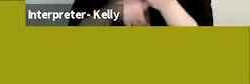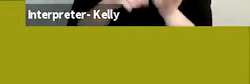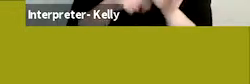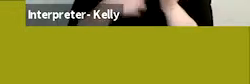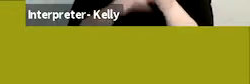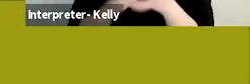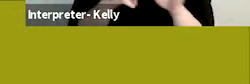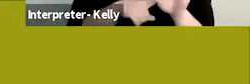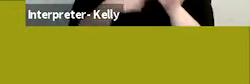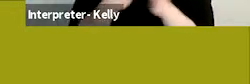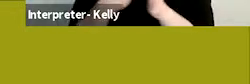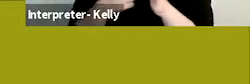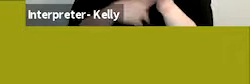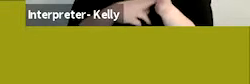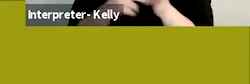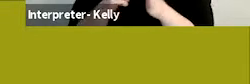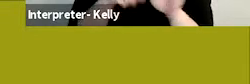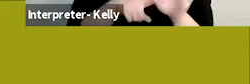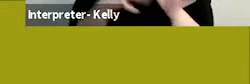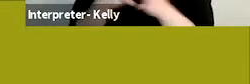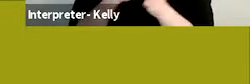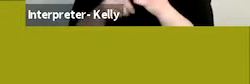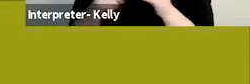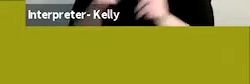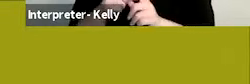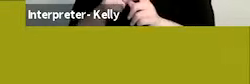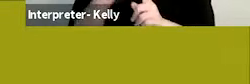and today I'm going to be talking to you about inclusion through universal design.